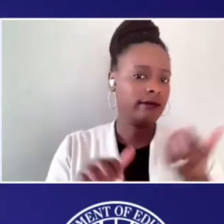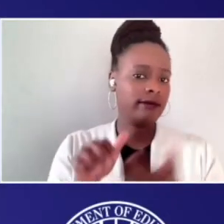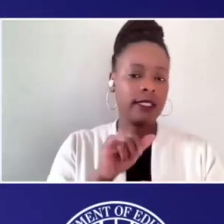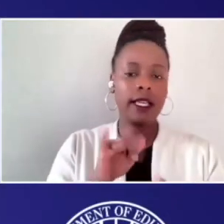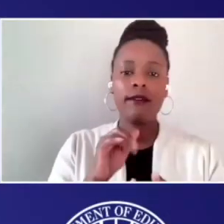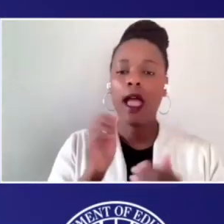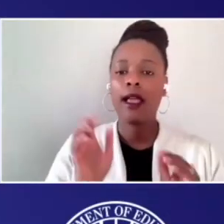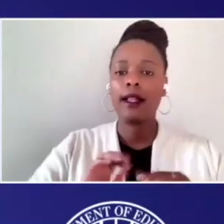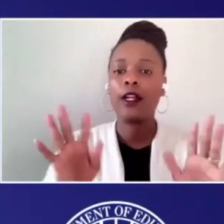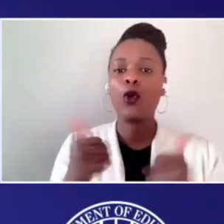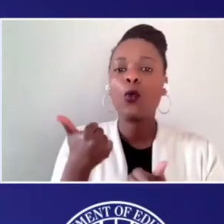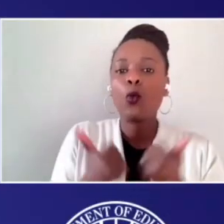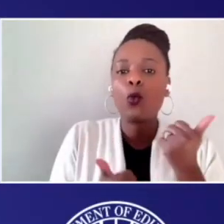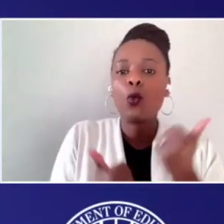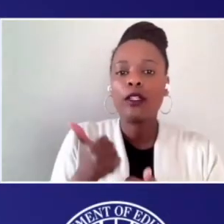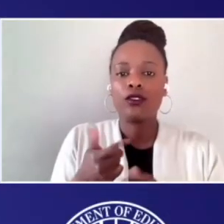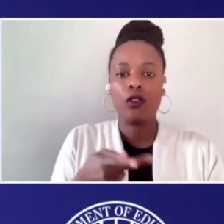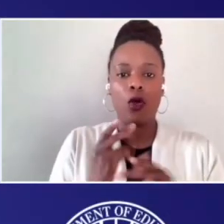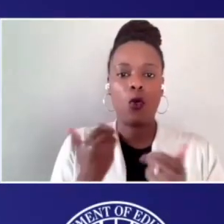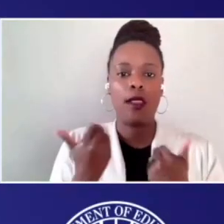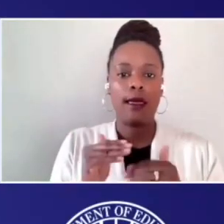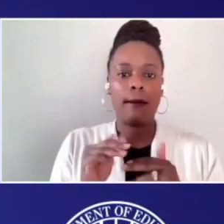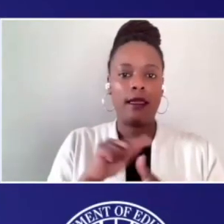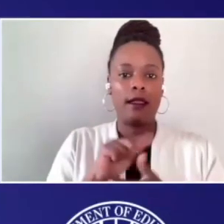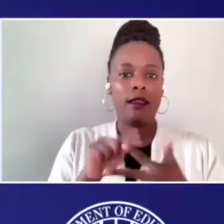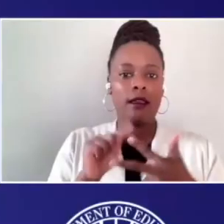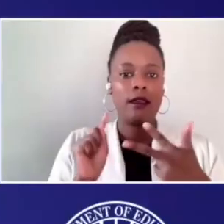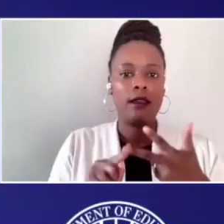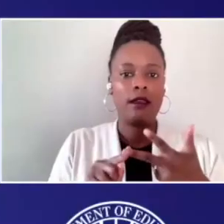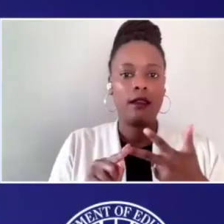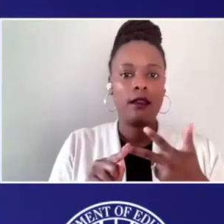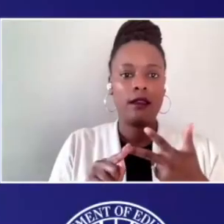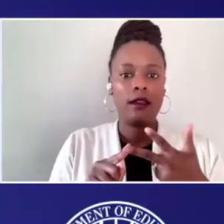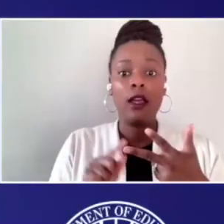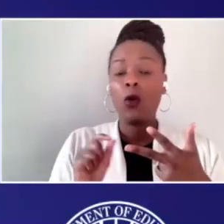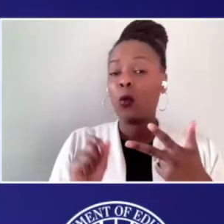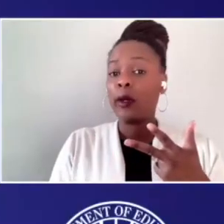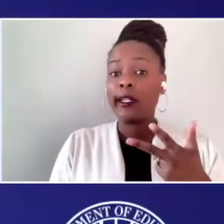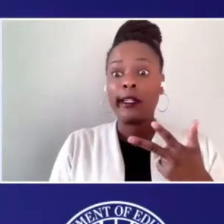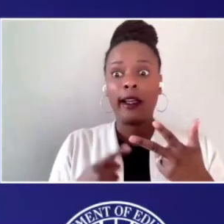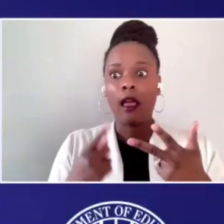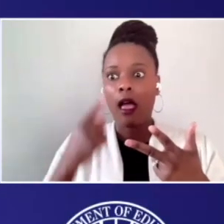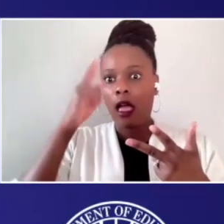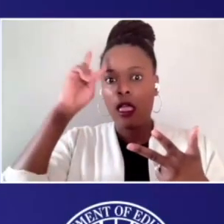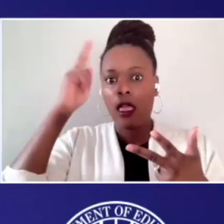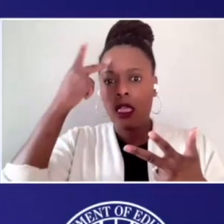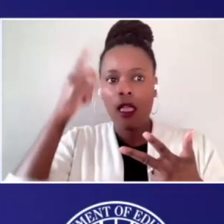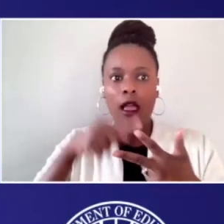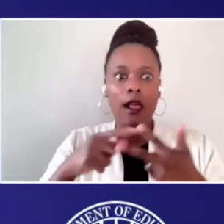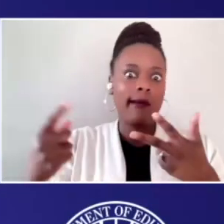loan limit you're referring to and we could be off on a rabbit trail that's not even addressing your question. We obviously do not want to do that.